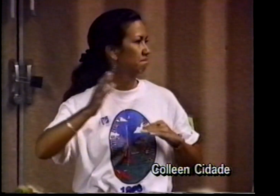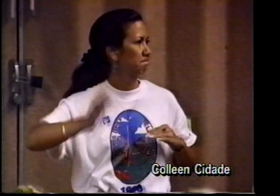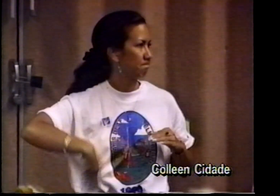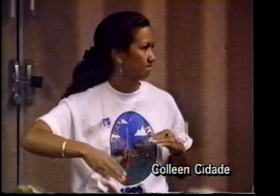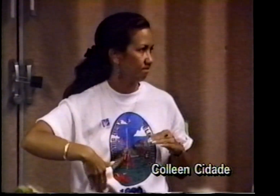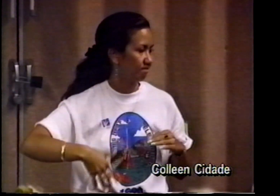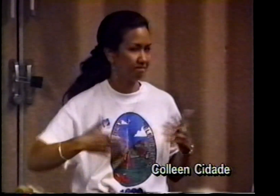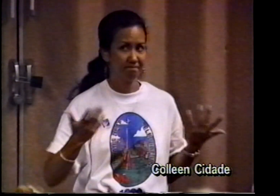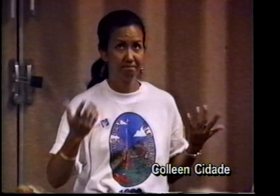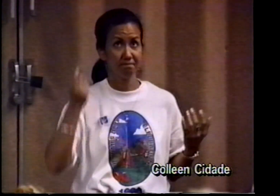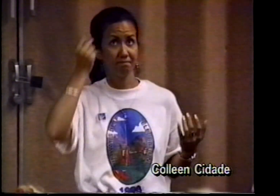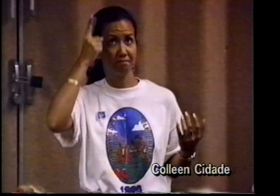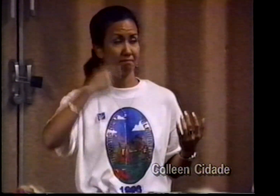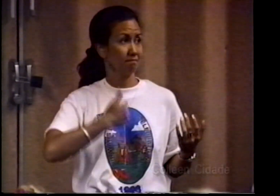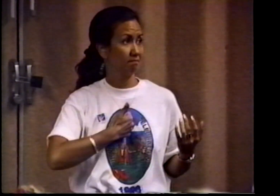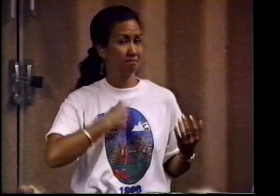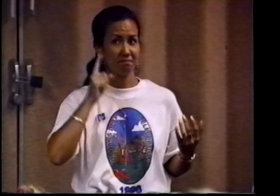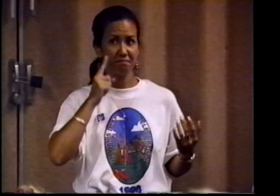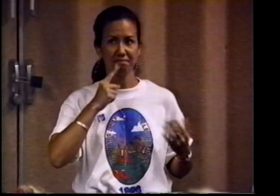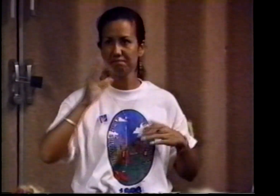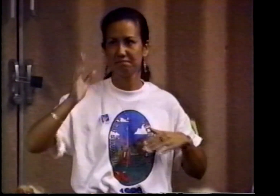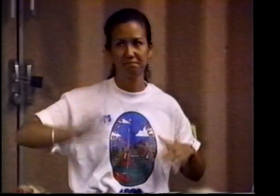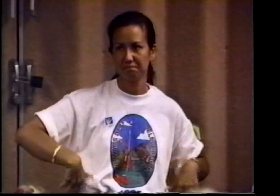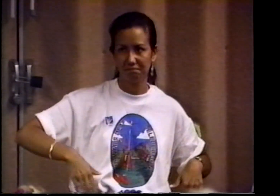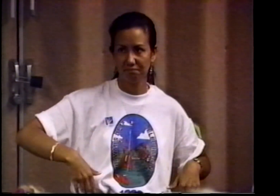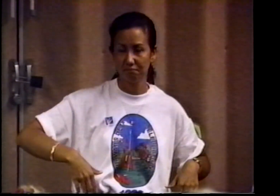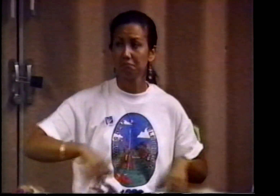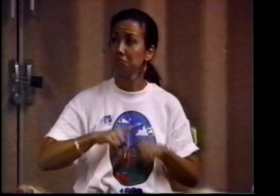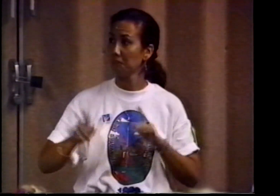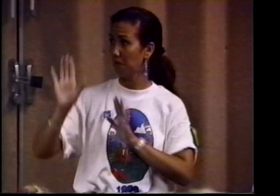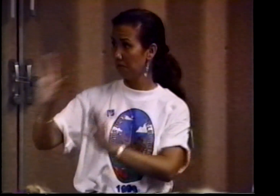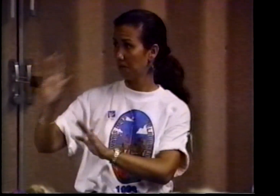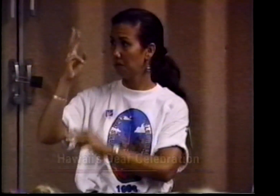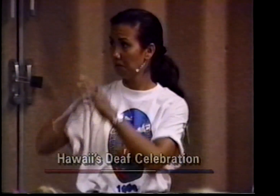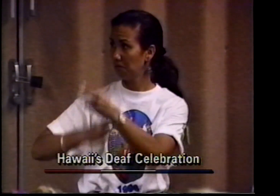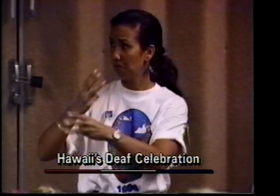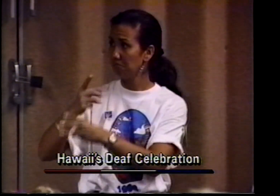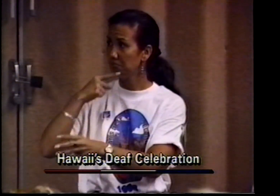etc. But it was never anything that was inspiring for me. I had not realized that I was deaf, yet.